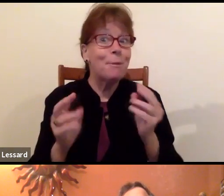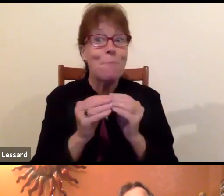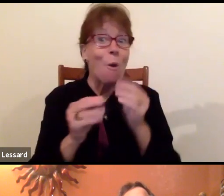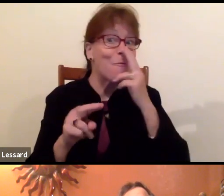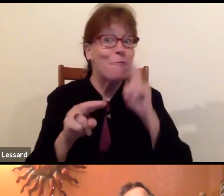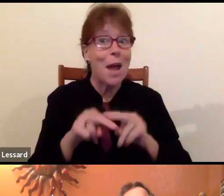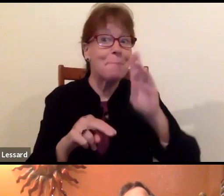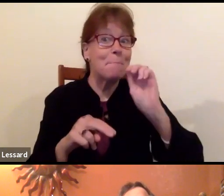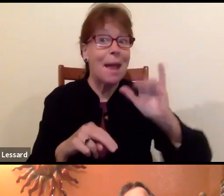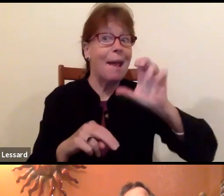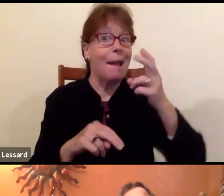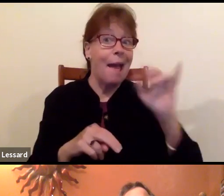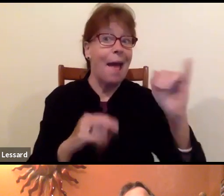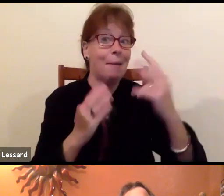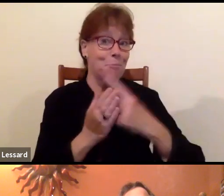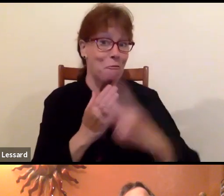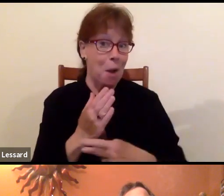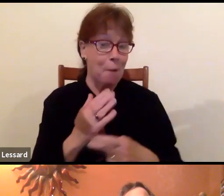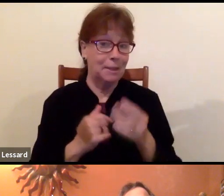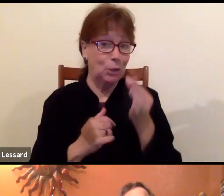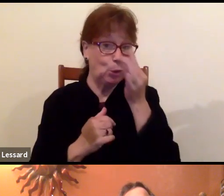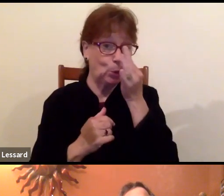August, the second Tuesday will be filled by Barbara Turskvy.